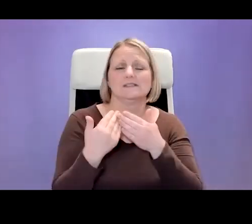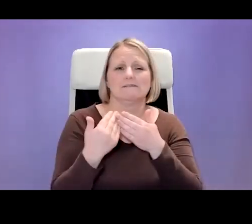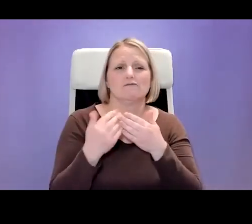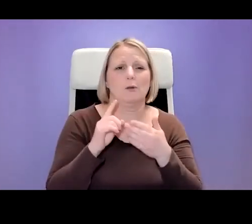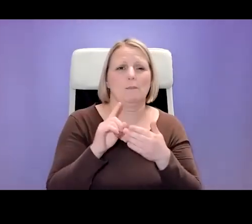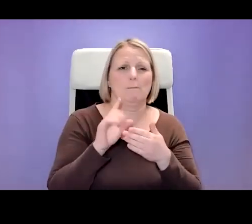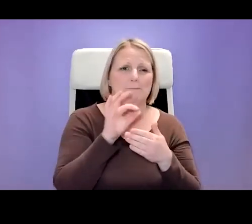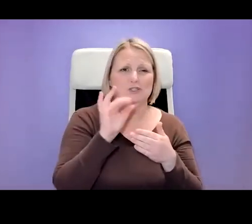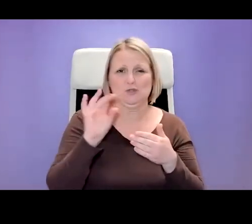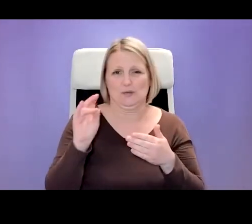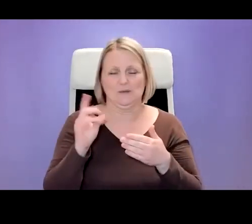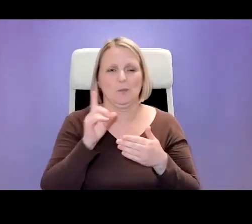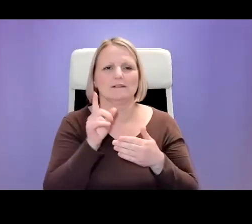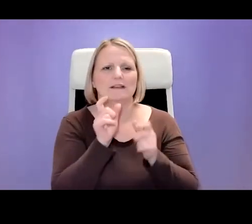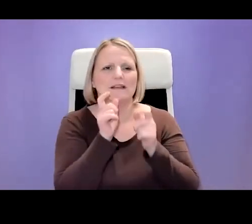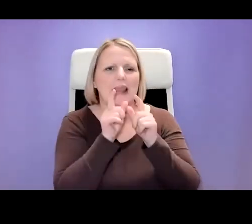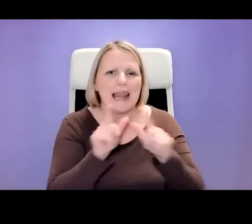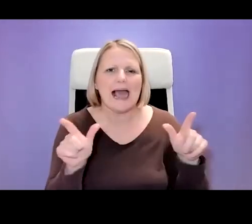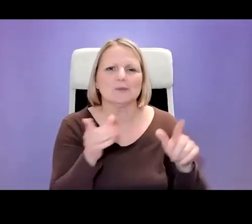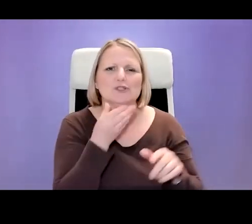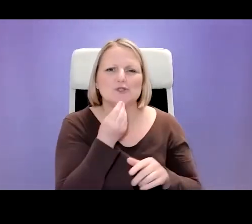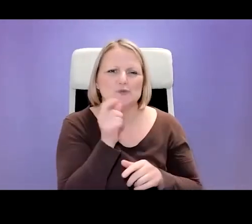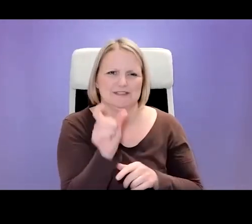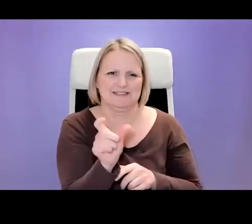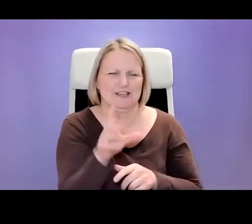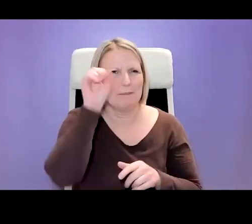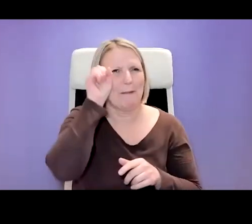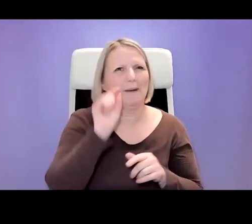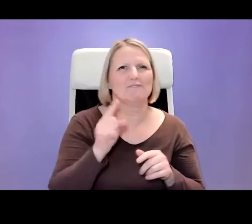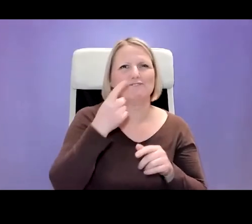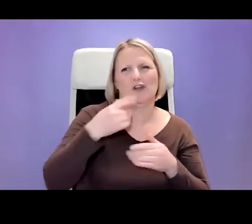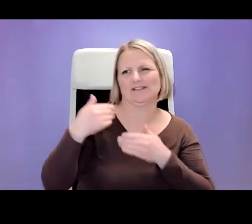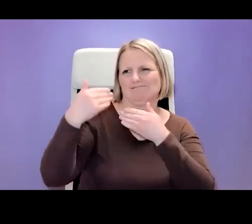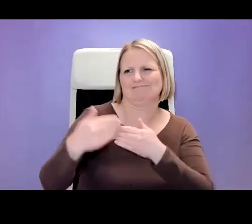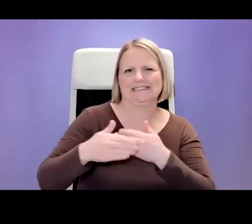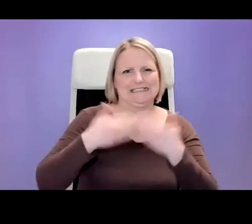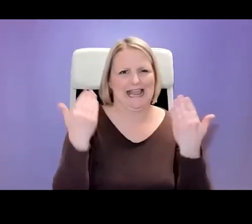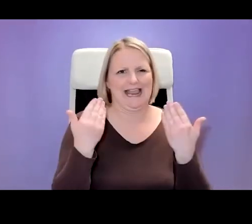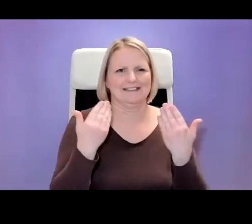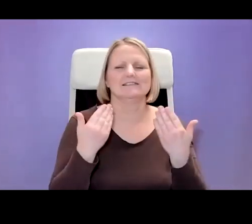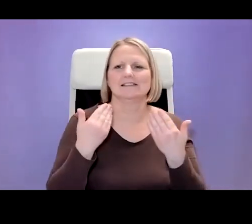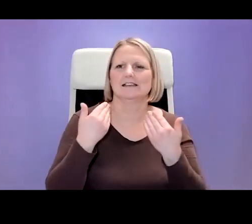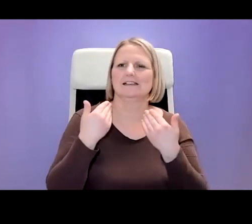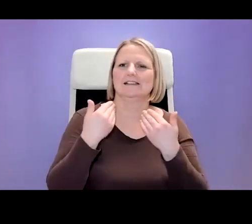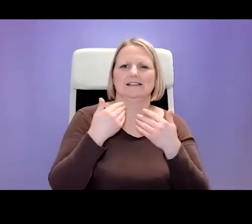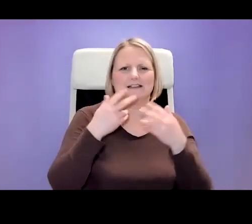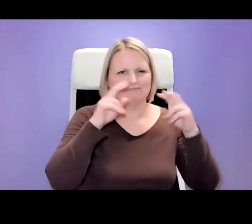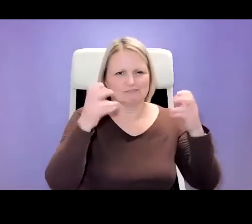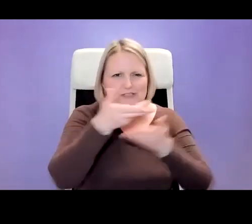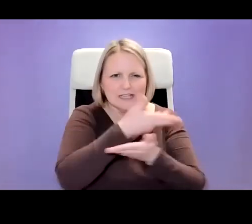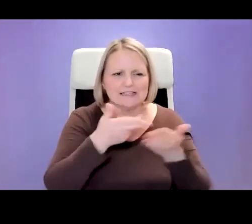is the use of language. It was the topic of the first session but has run like a scarlet thread throughout the conference.